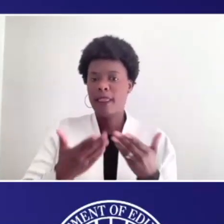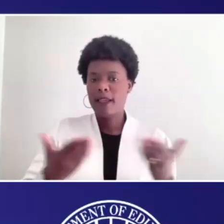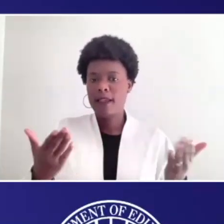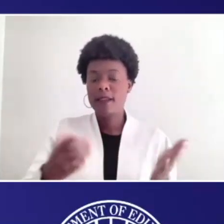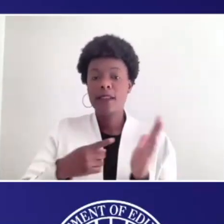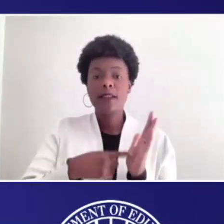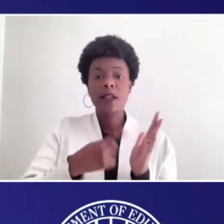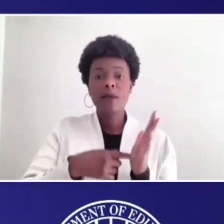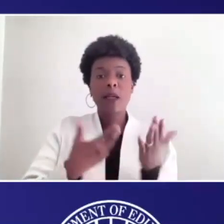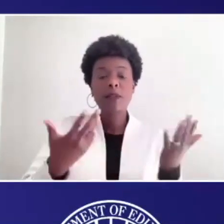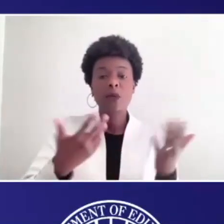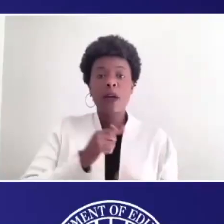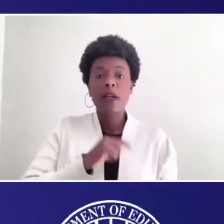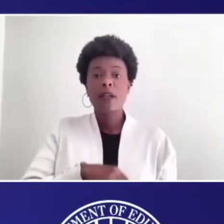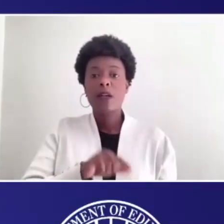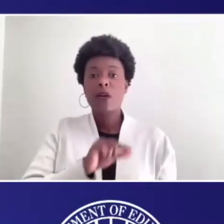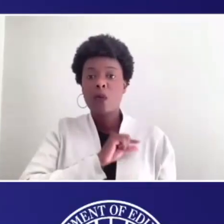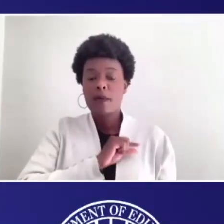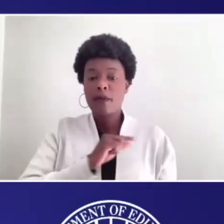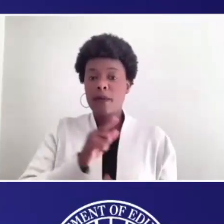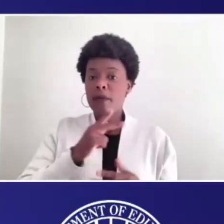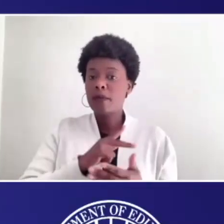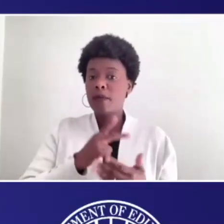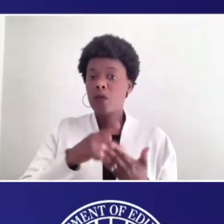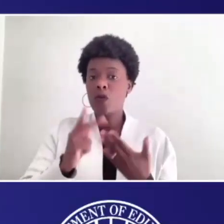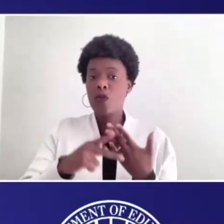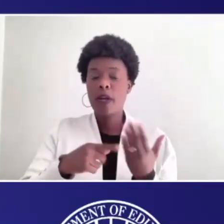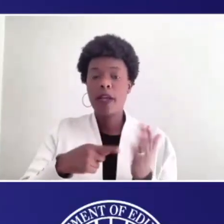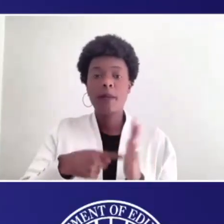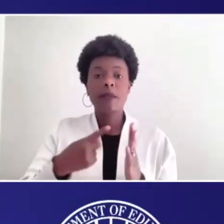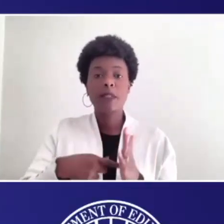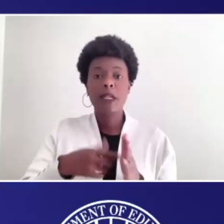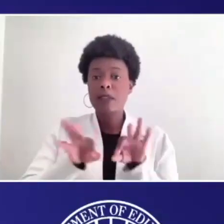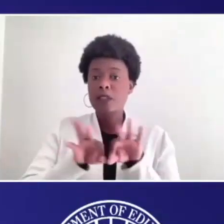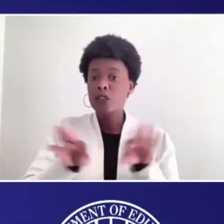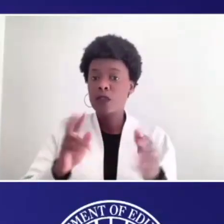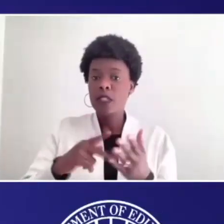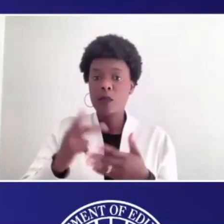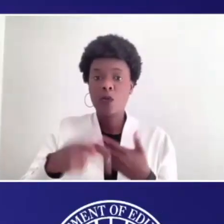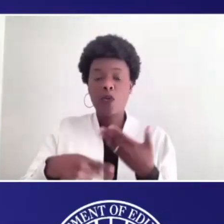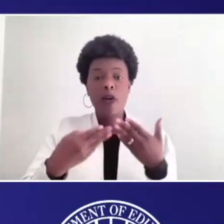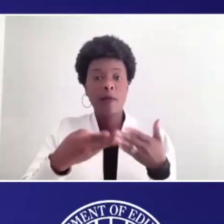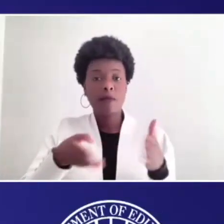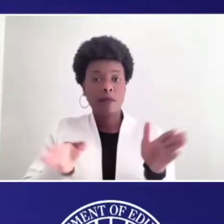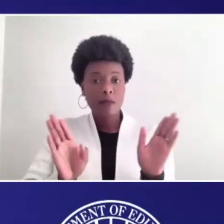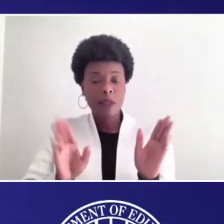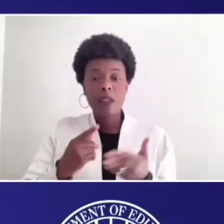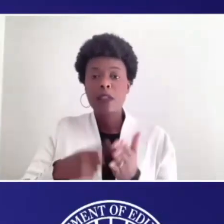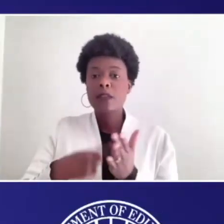eligible program, sometimes it's referring to a degree program overall. Sometimes it's referring to programs that